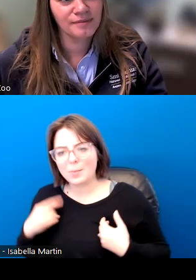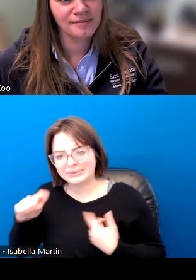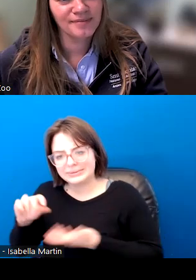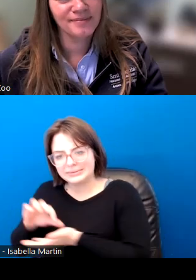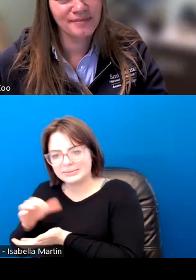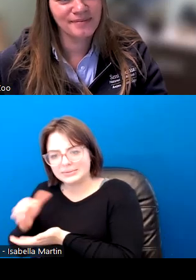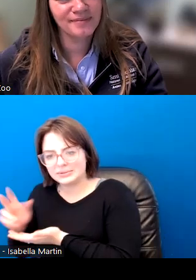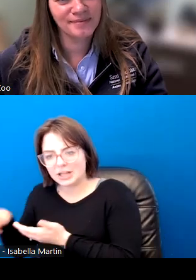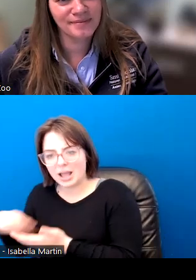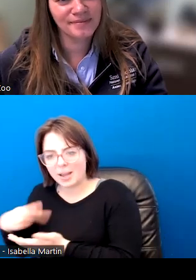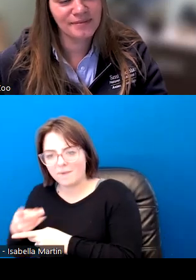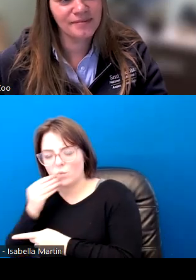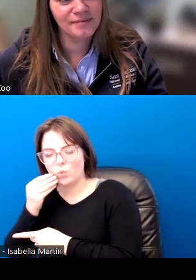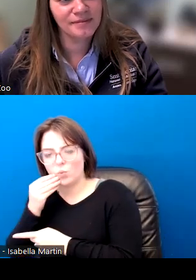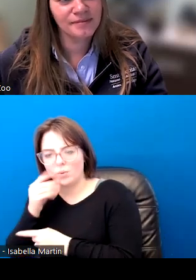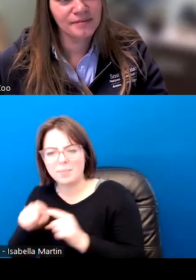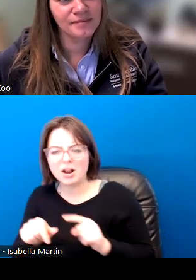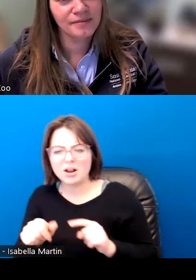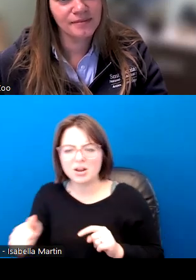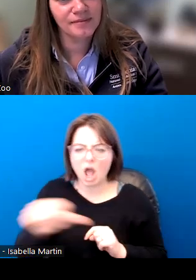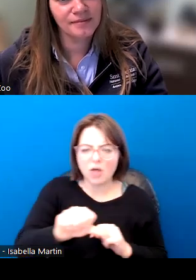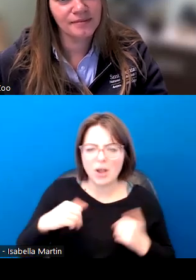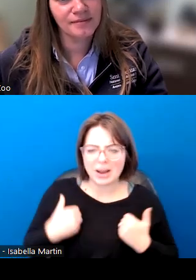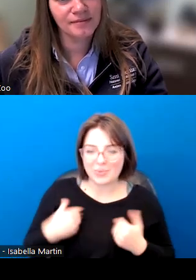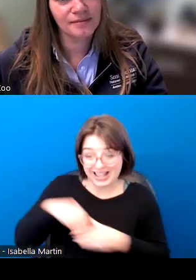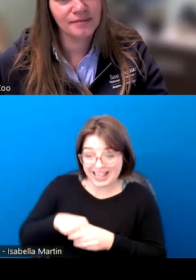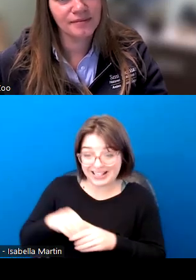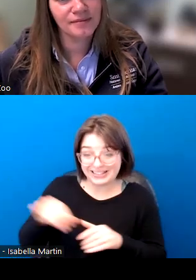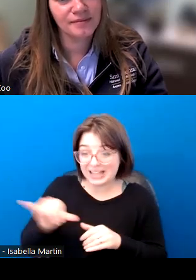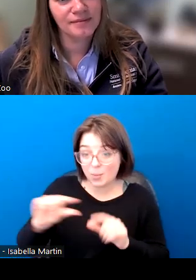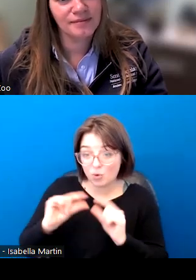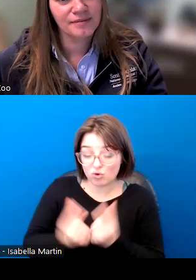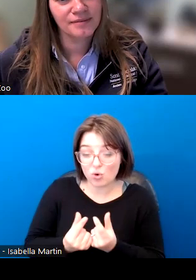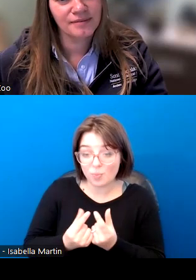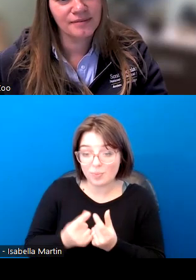living in that same group needs maybe less of a diet but if they're sharing space how do you kind